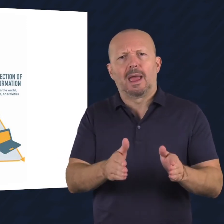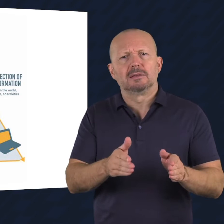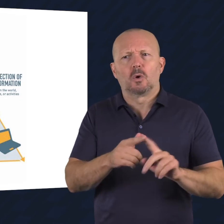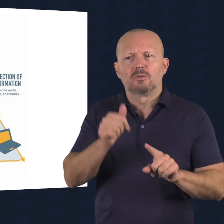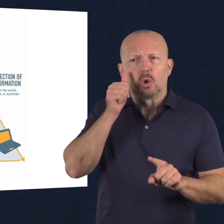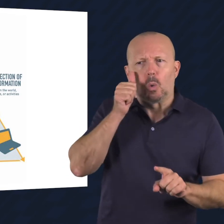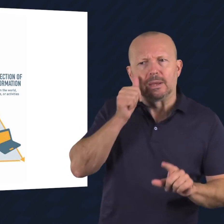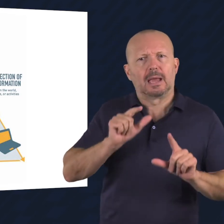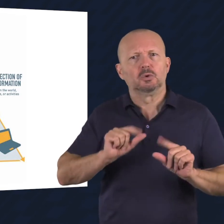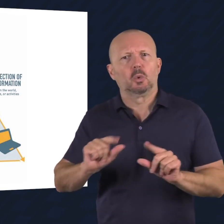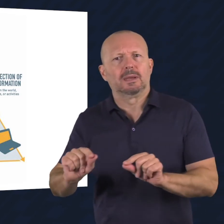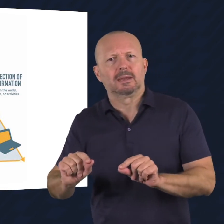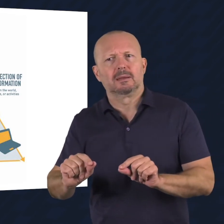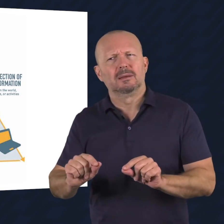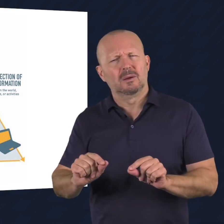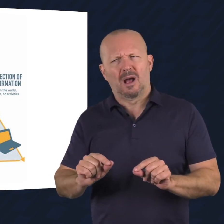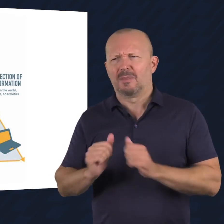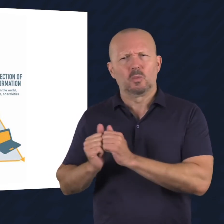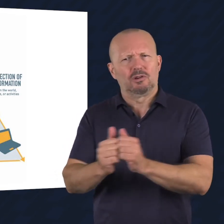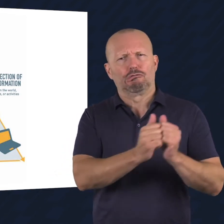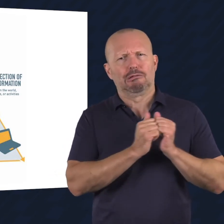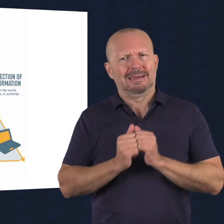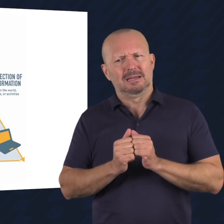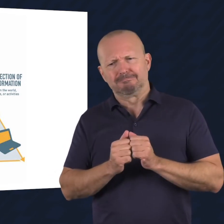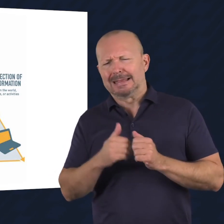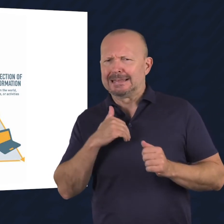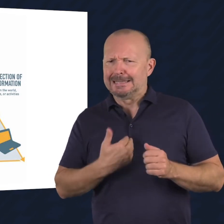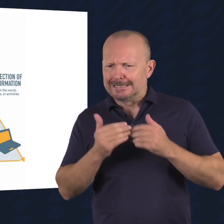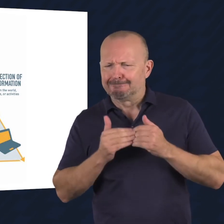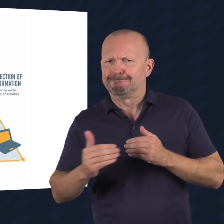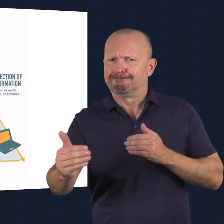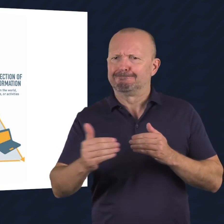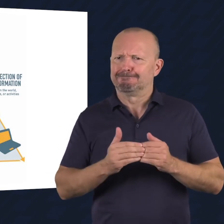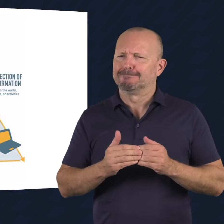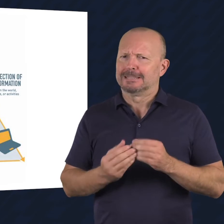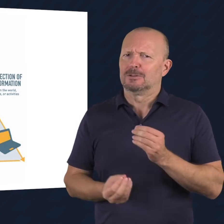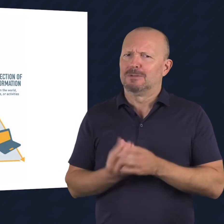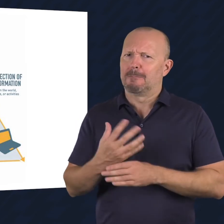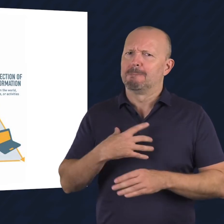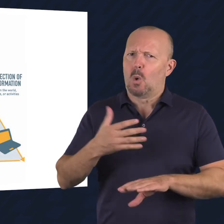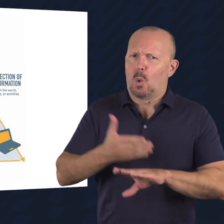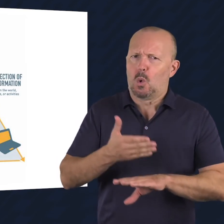specific ways of knowing and doing, and I think we can all agree that there is significant mahi ahead of us if we want to build